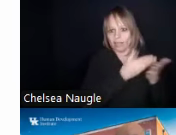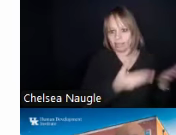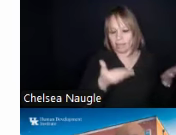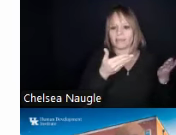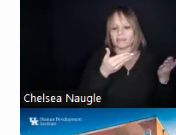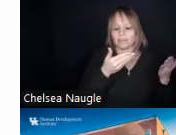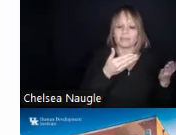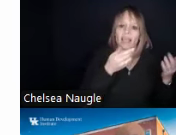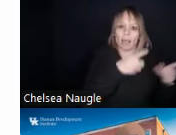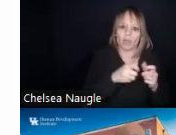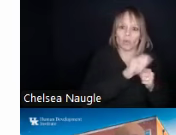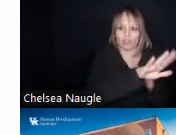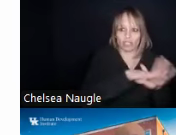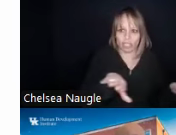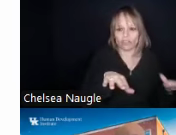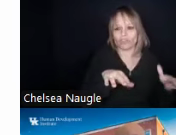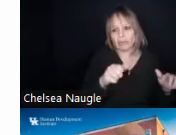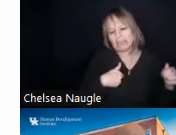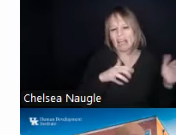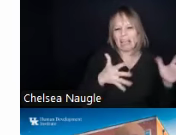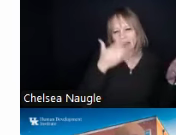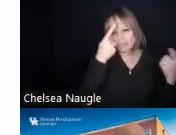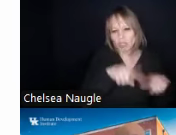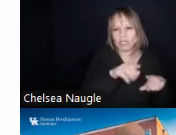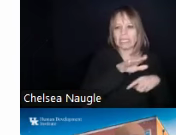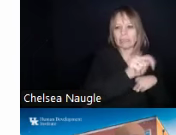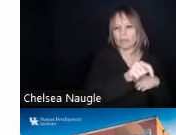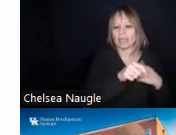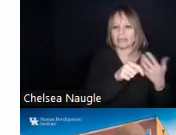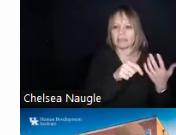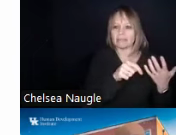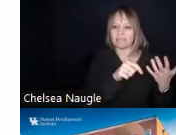slightly agree. So, it's a positive thing, but it's not always as impressive as uh an instructor might think, you